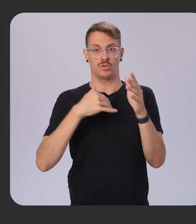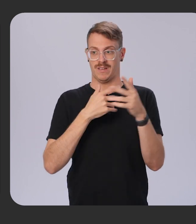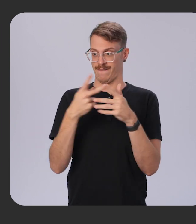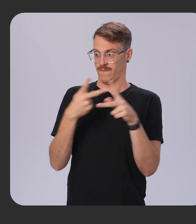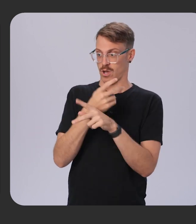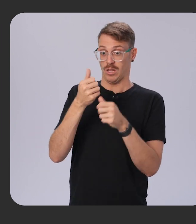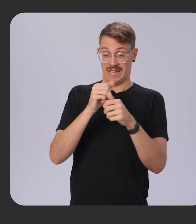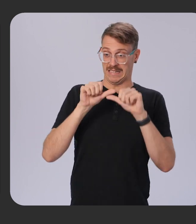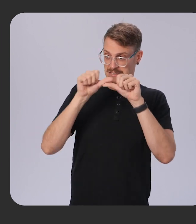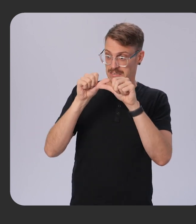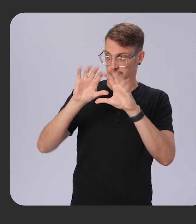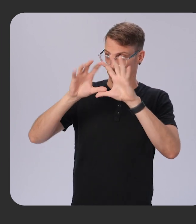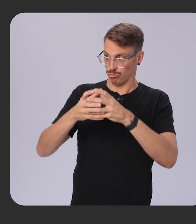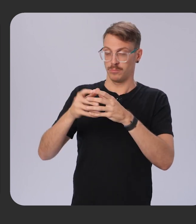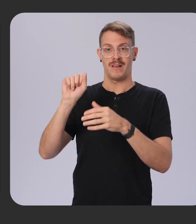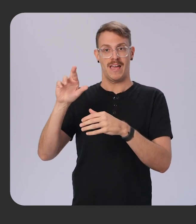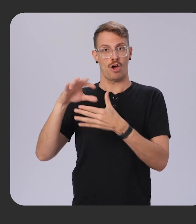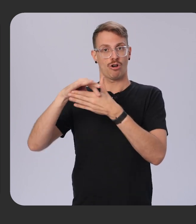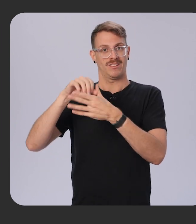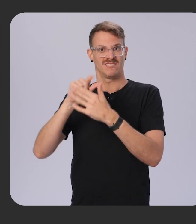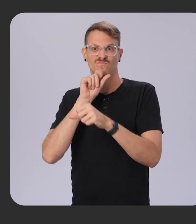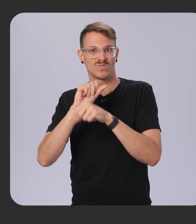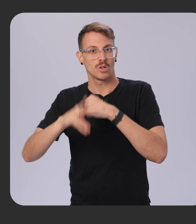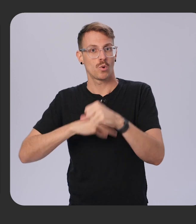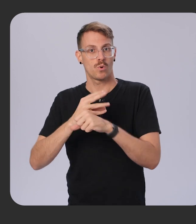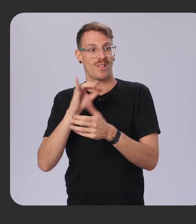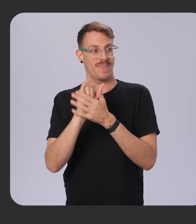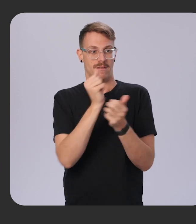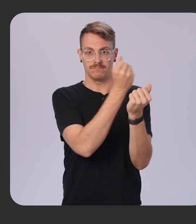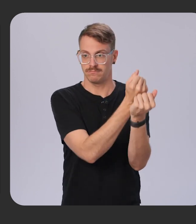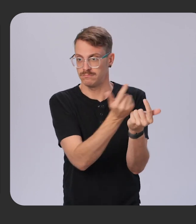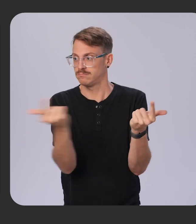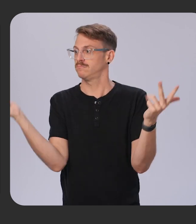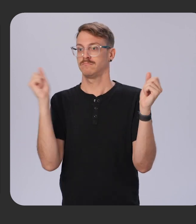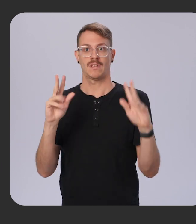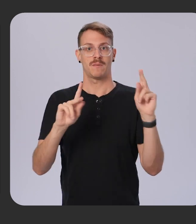content in the real world that many different users can see and share.